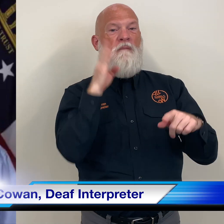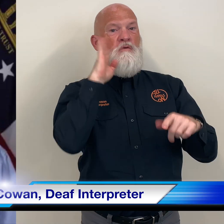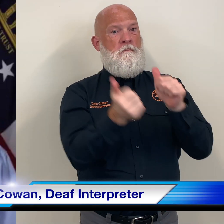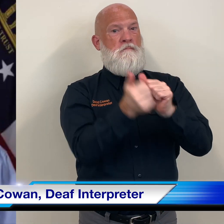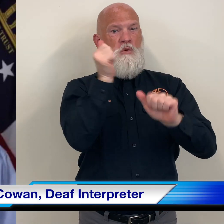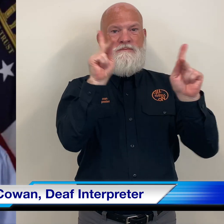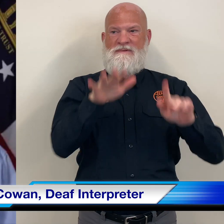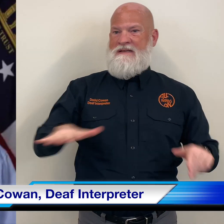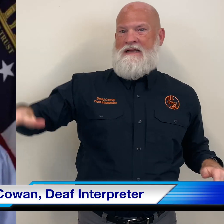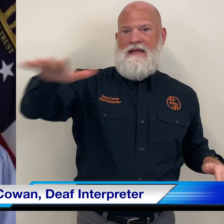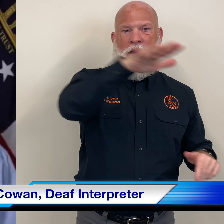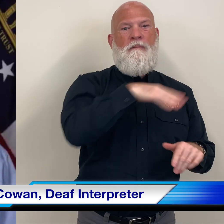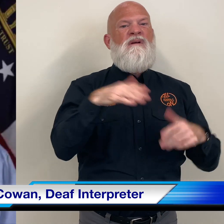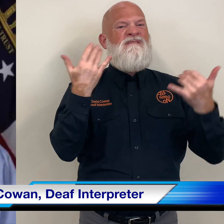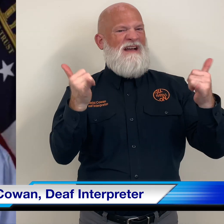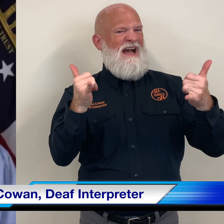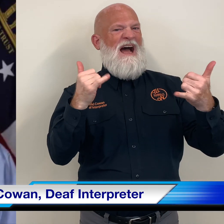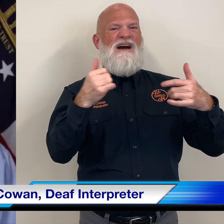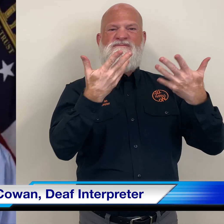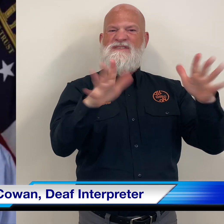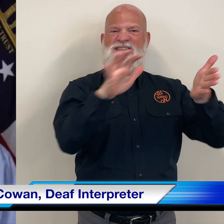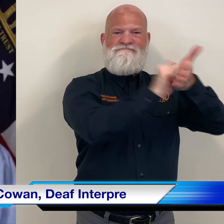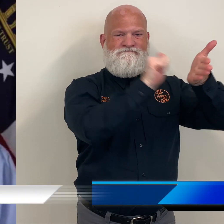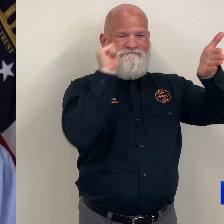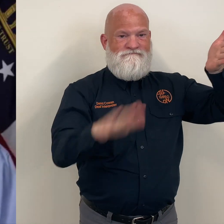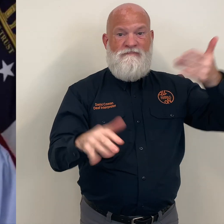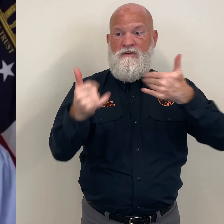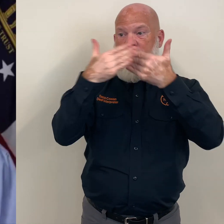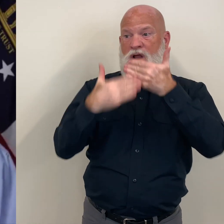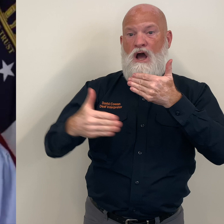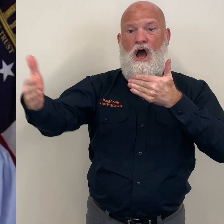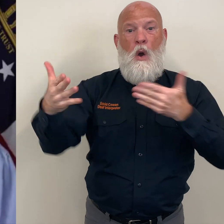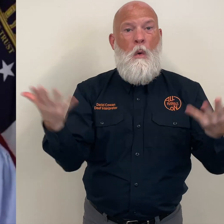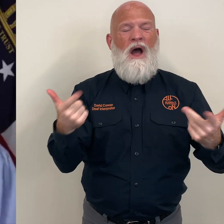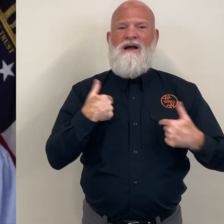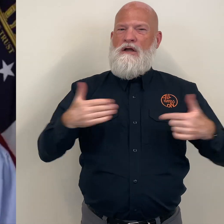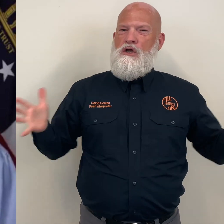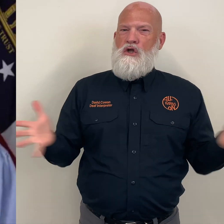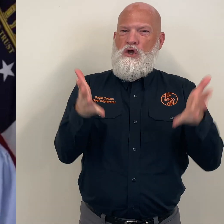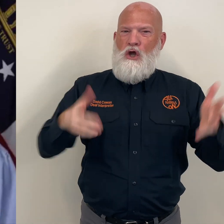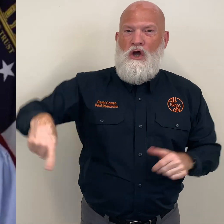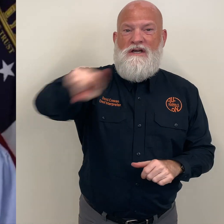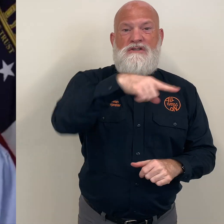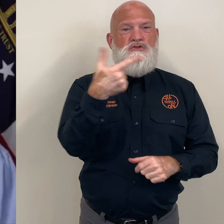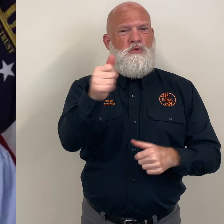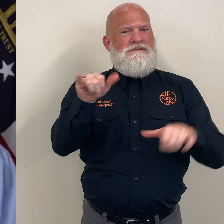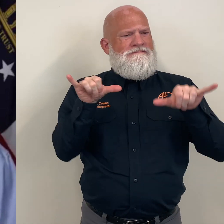Georgians will expire however moving forward I'm urging Georgians to continue